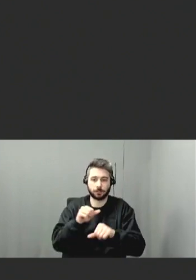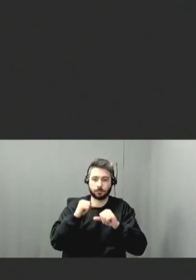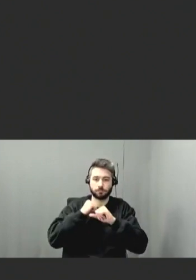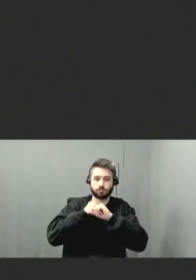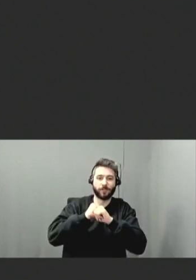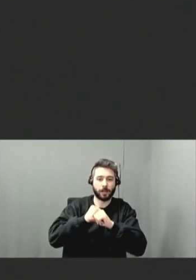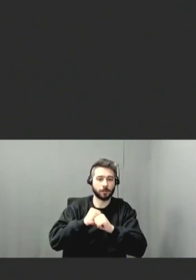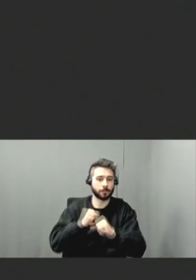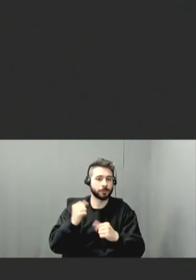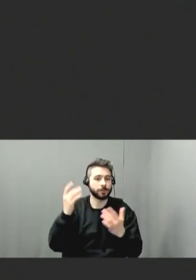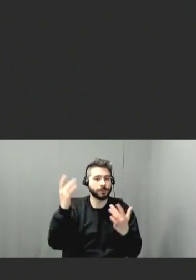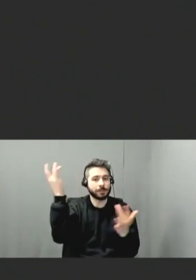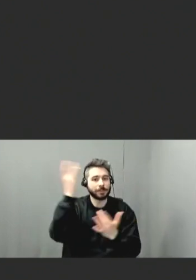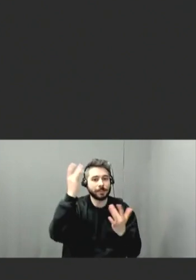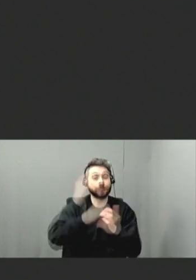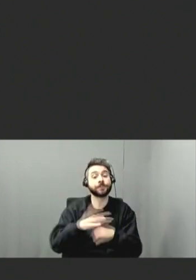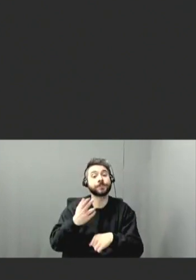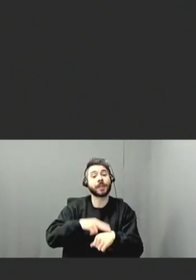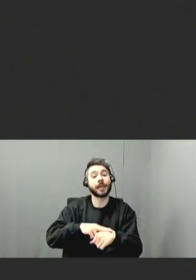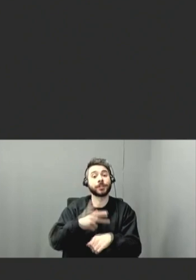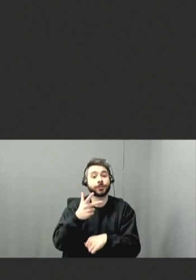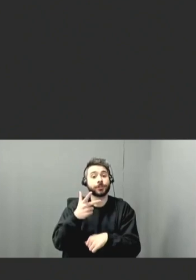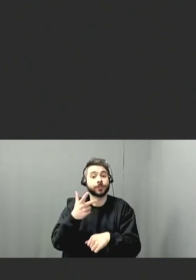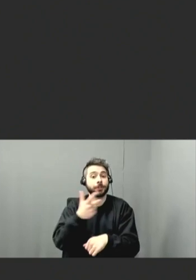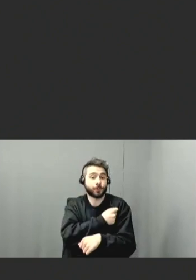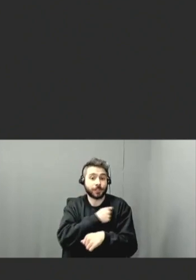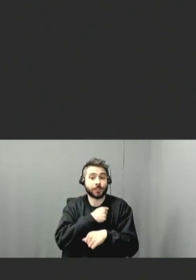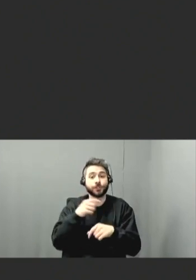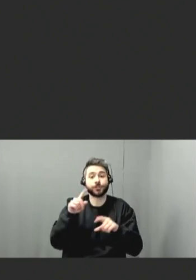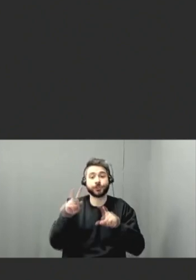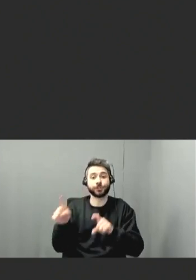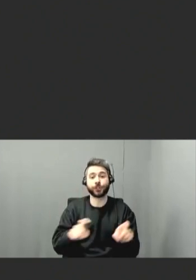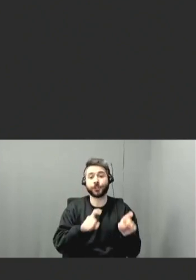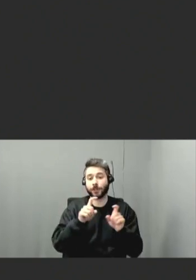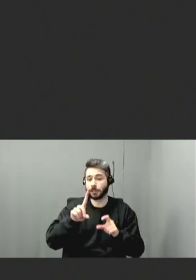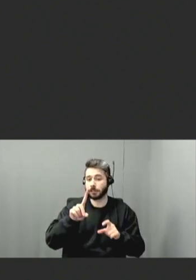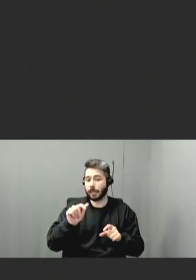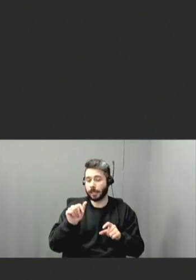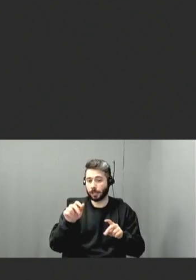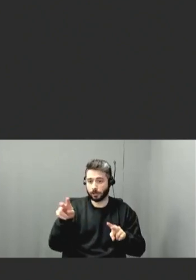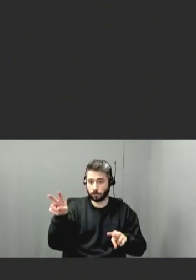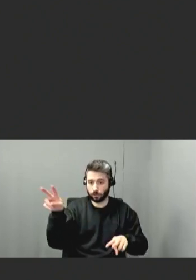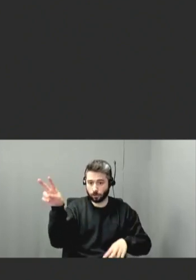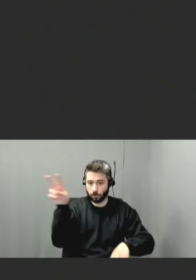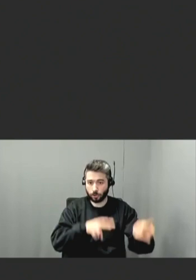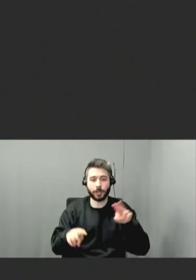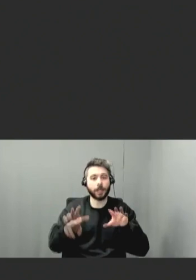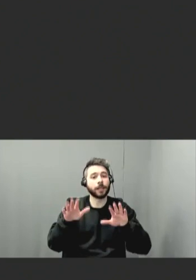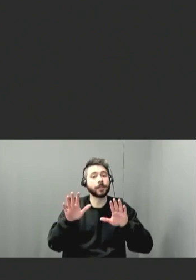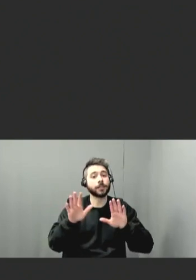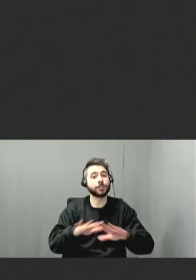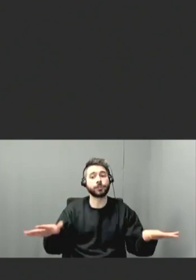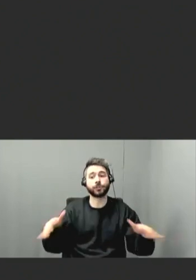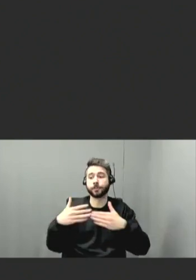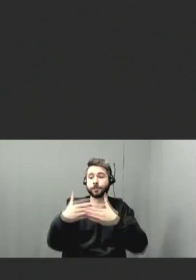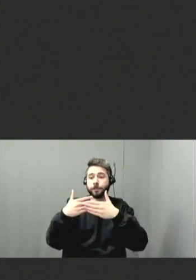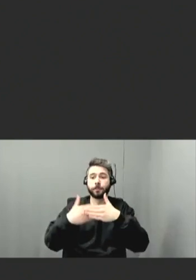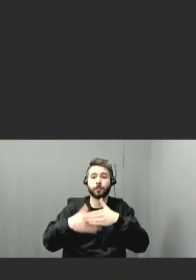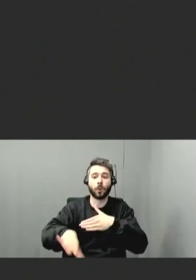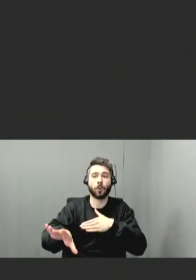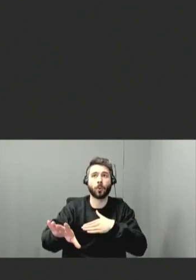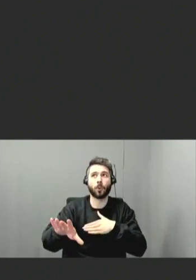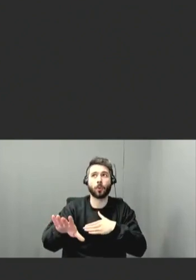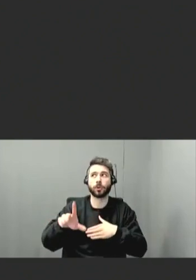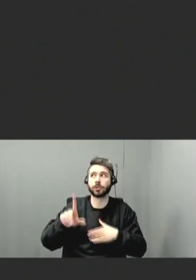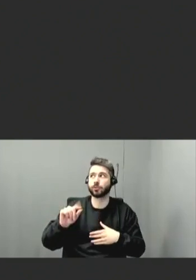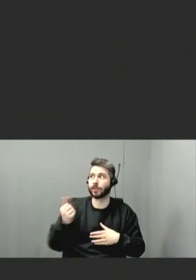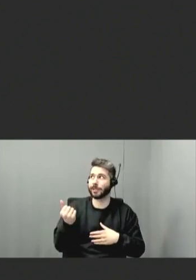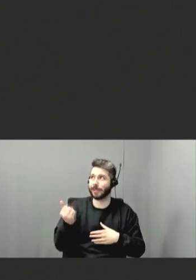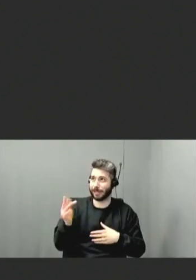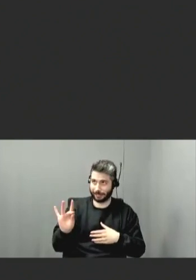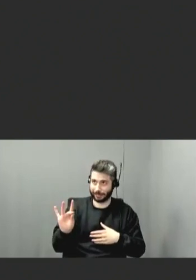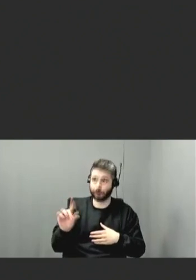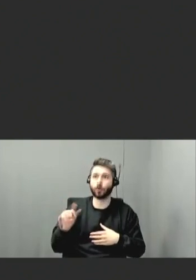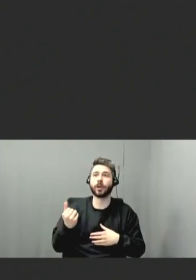The National Immunization Survey data looking at children born in 2018 and 2019, compared